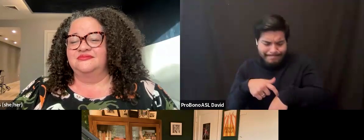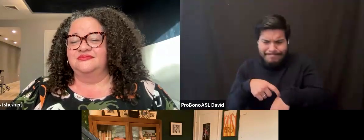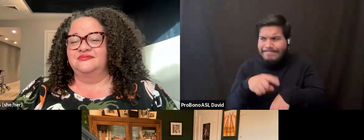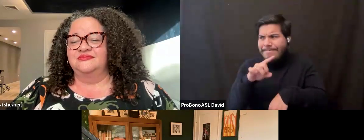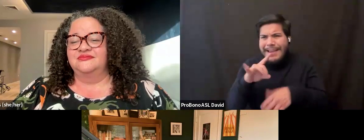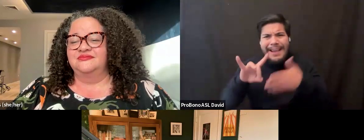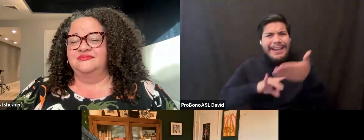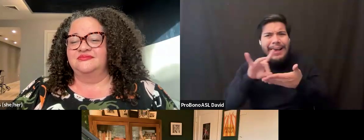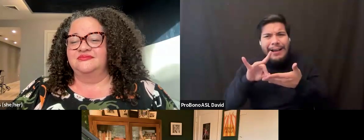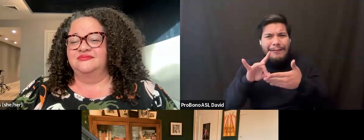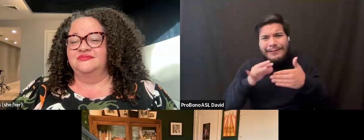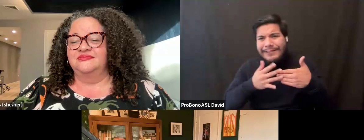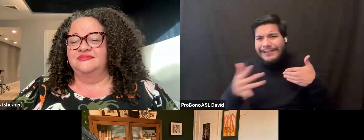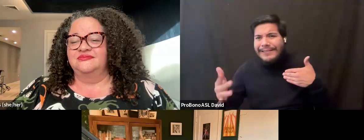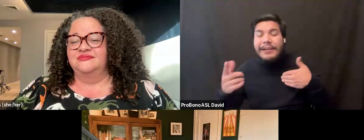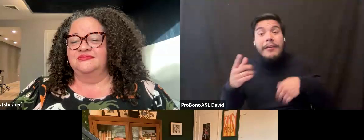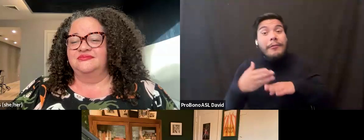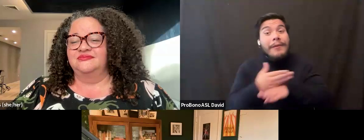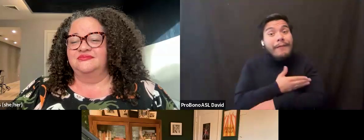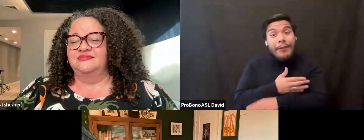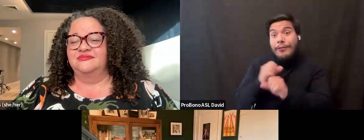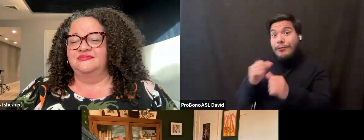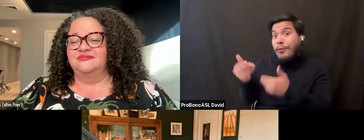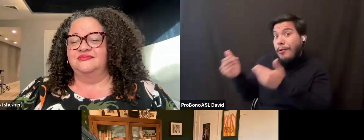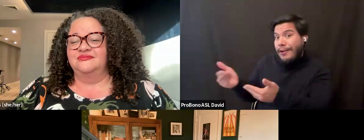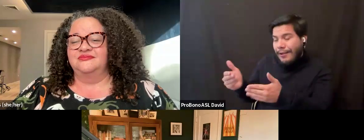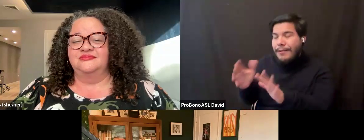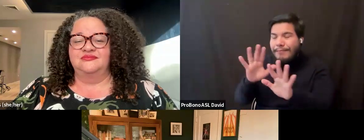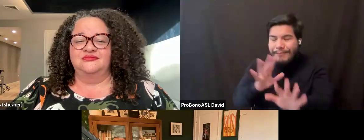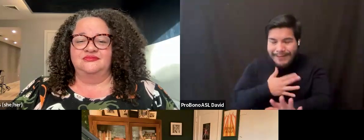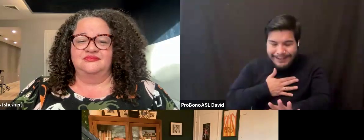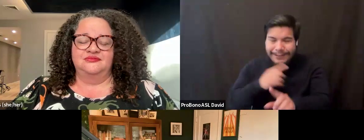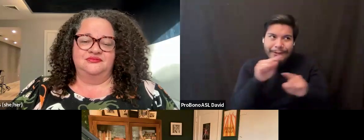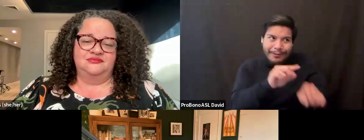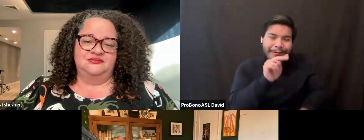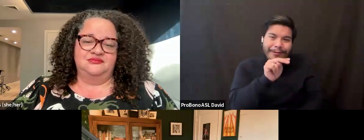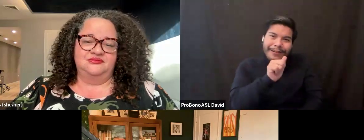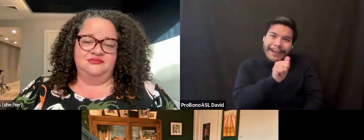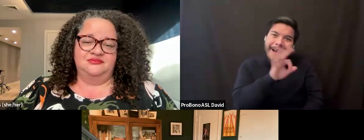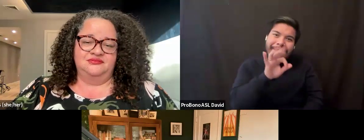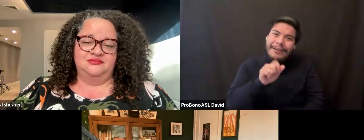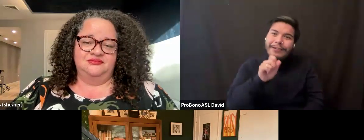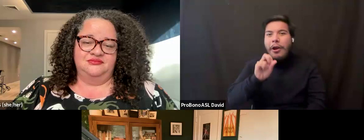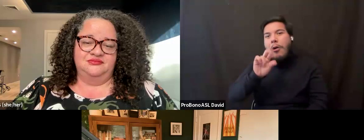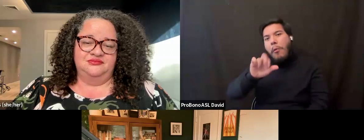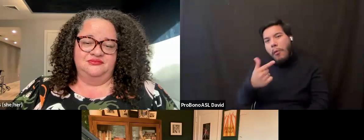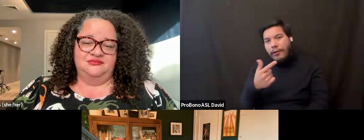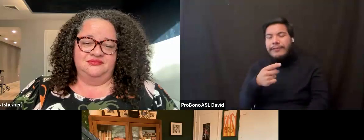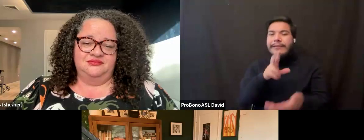Before you do all that, please, dear God, go to NAAFA dot org and sign the petition for the campaign for size freedom